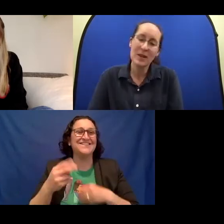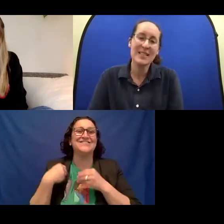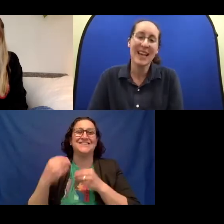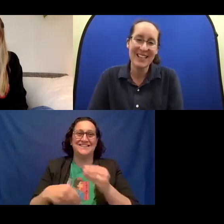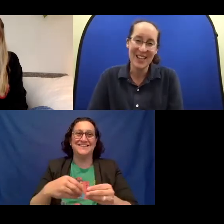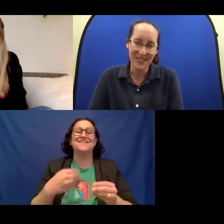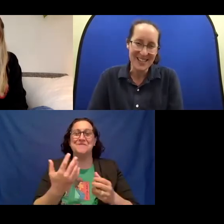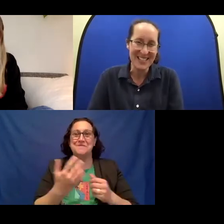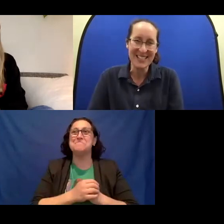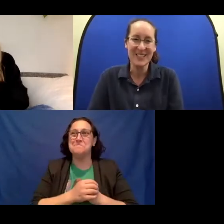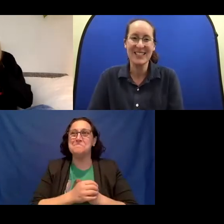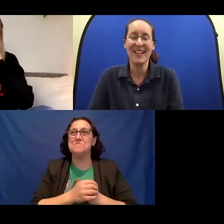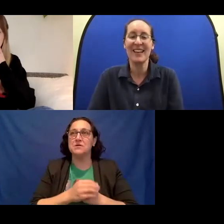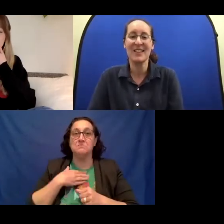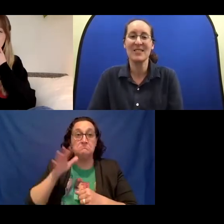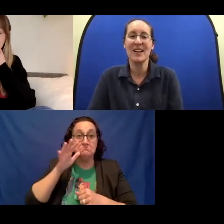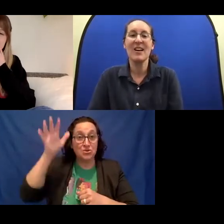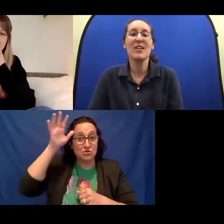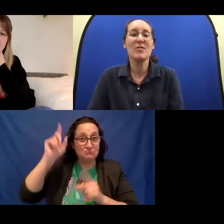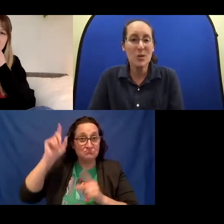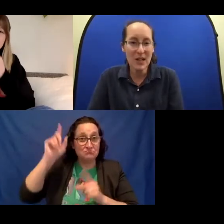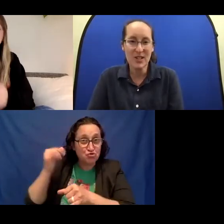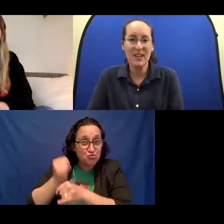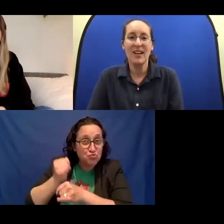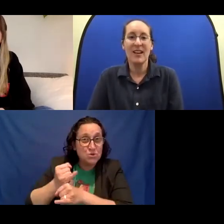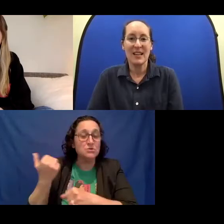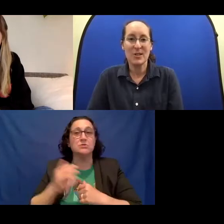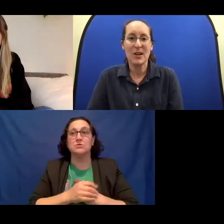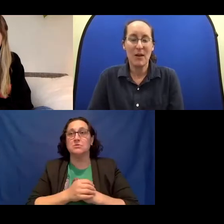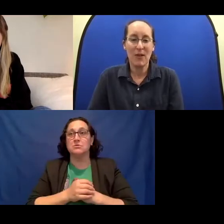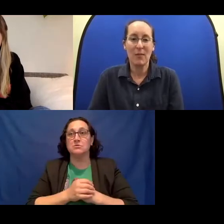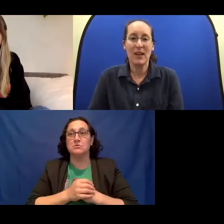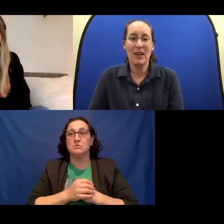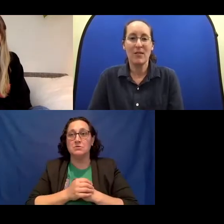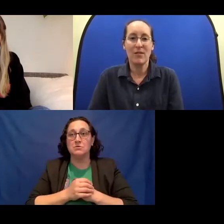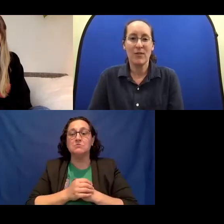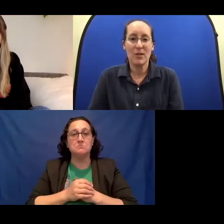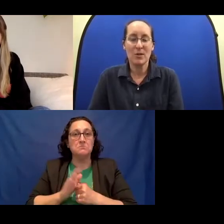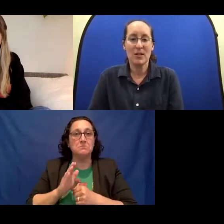second generation, so it's not like there's too much history in my family of those who are deaf,